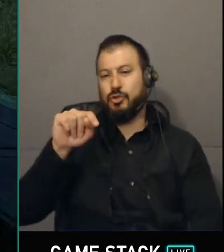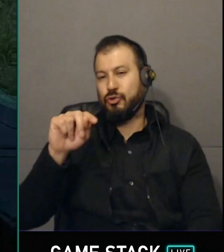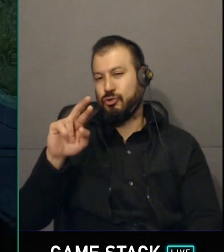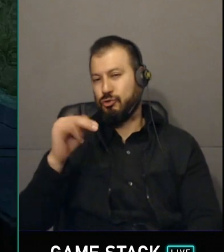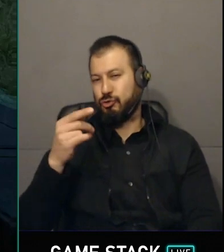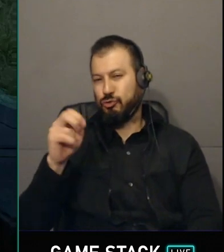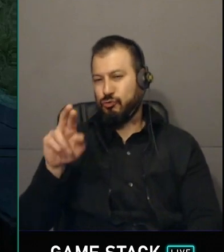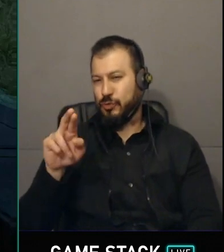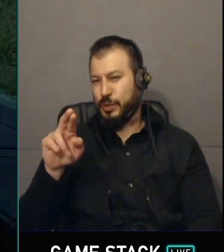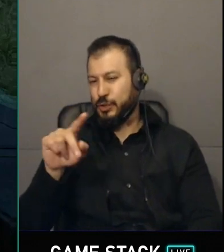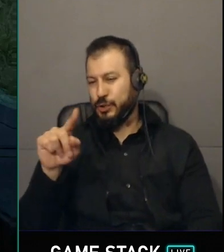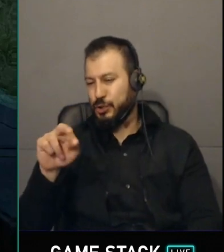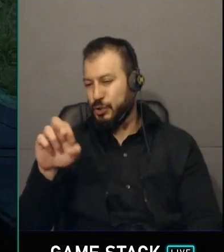or your acoustic spaces.